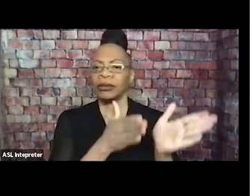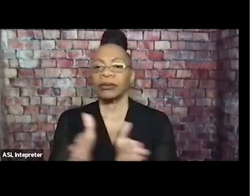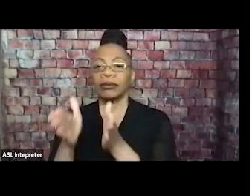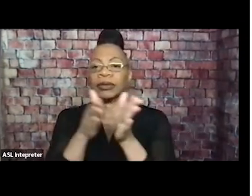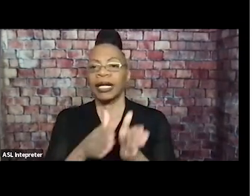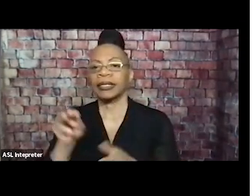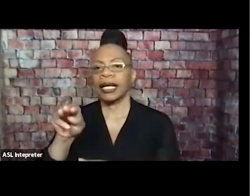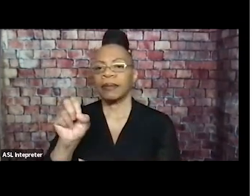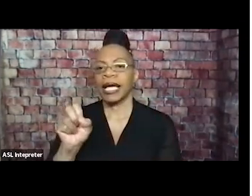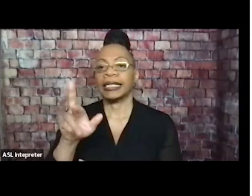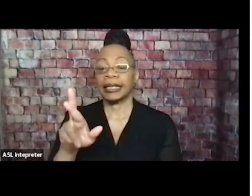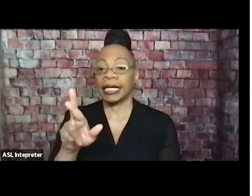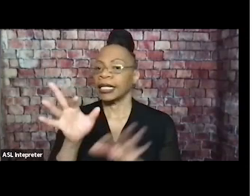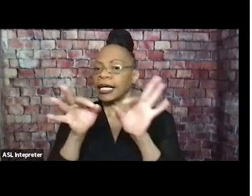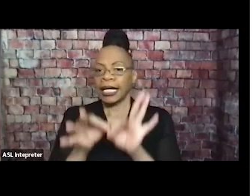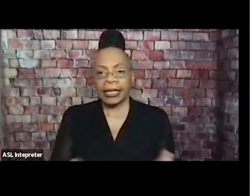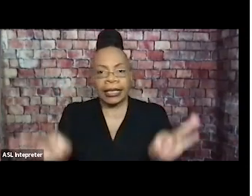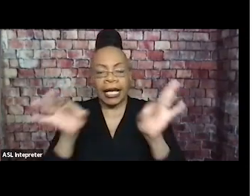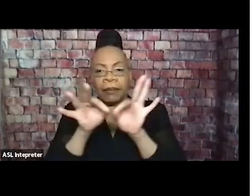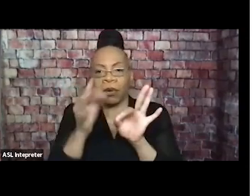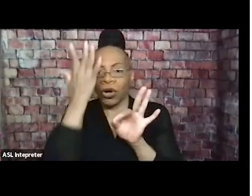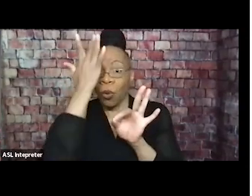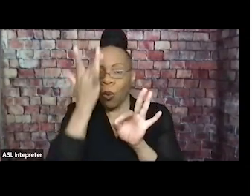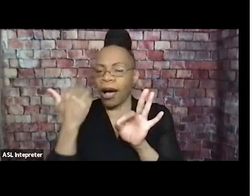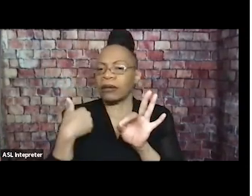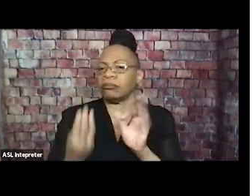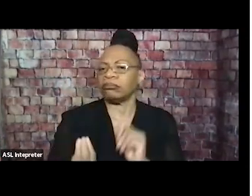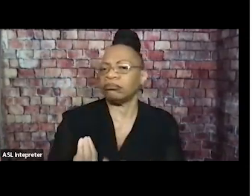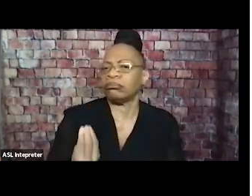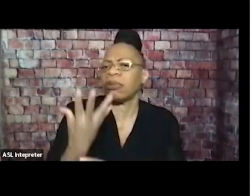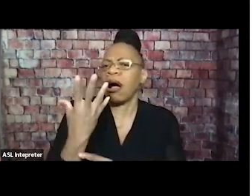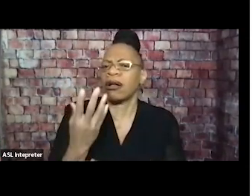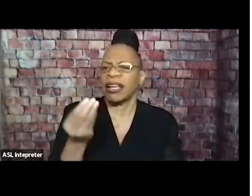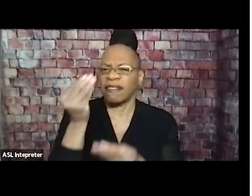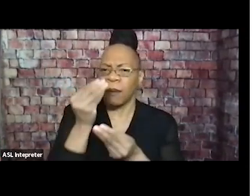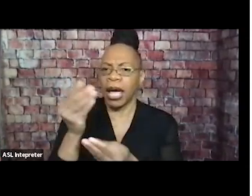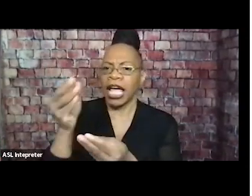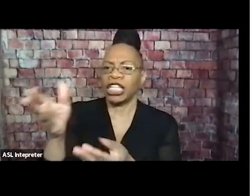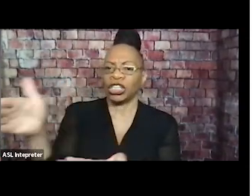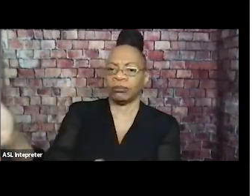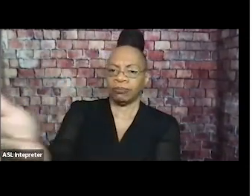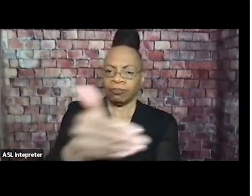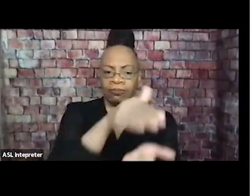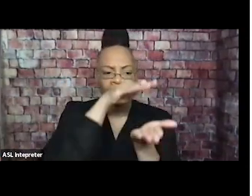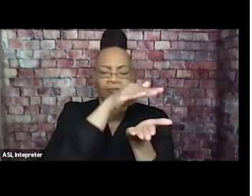Organization is key because you have a lot of information that you are taking and you are condensing it into this document